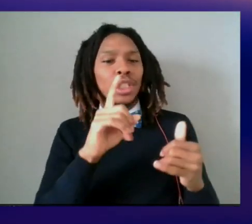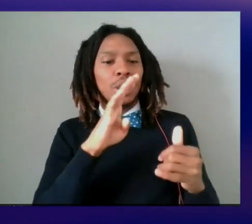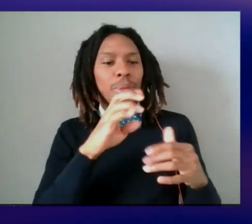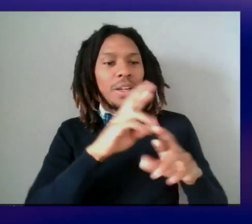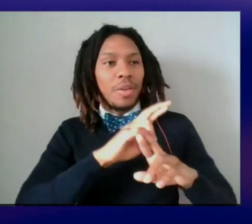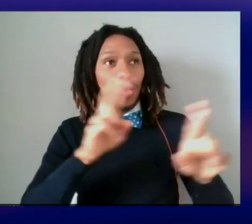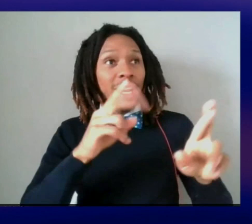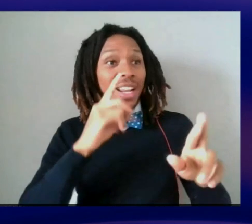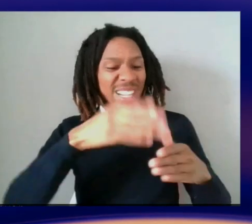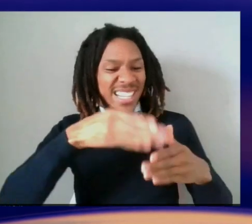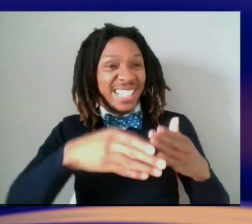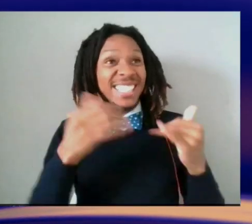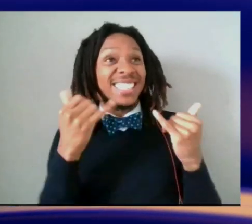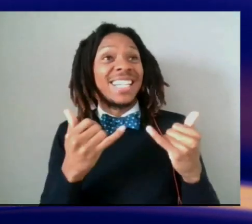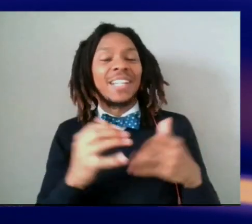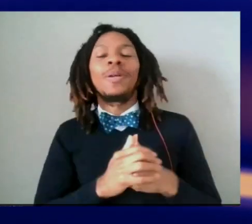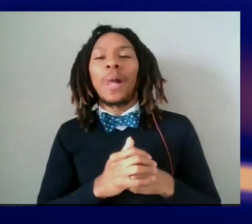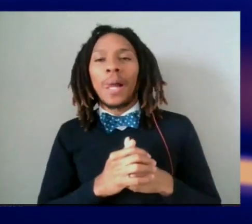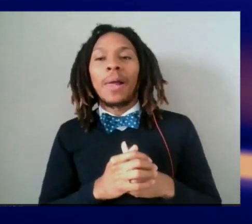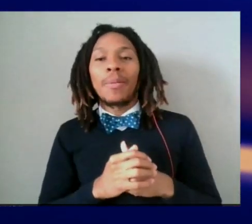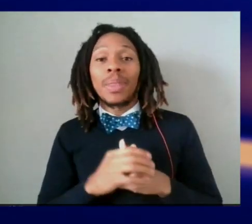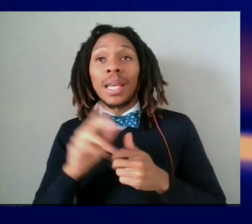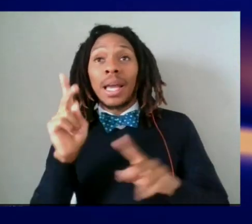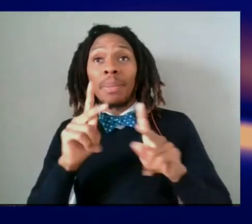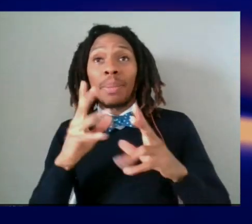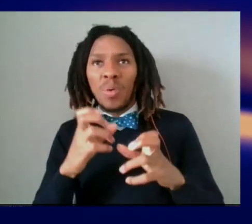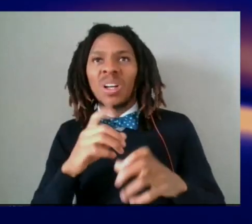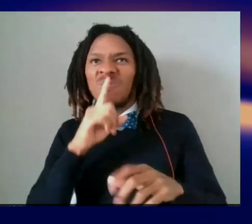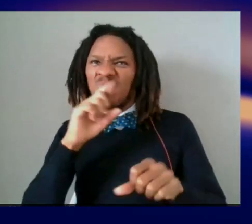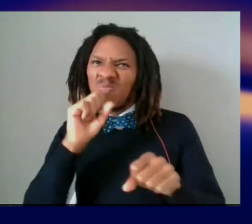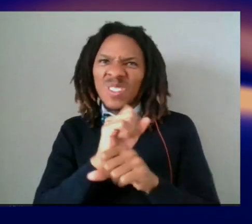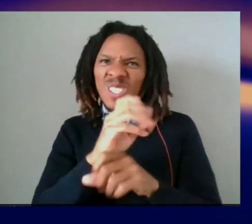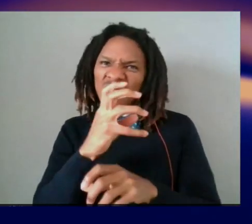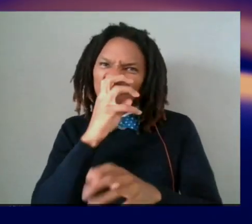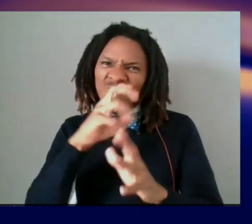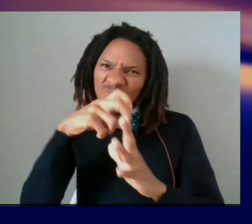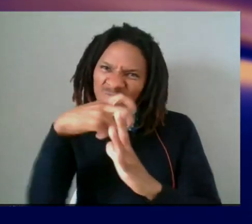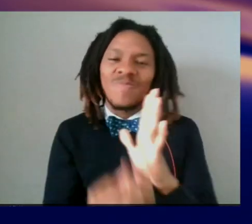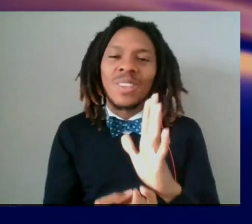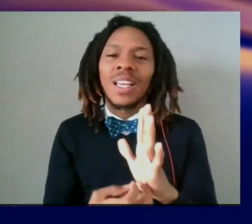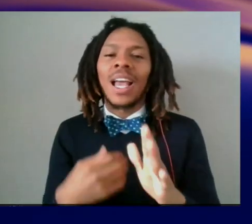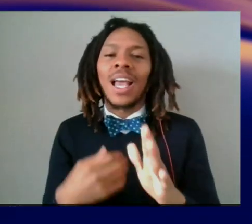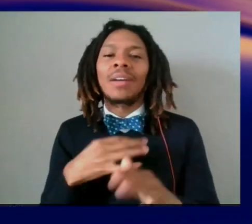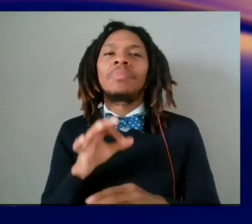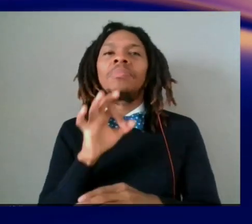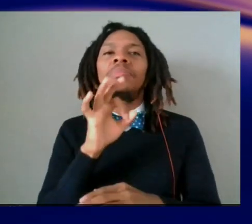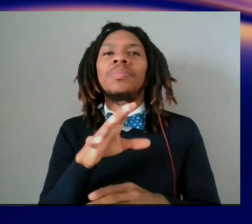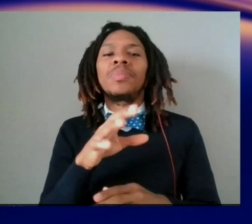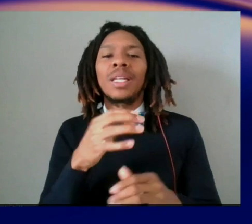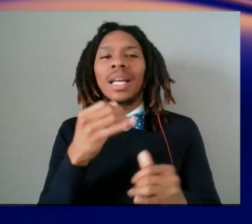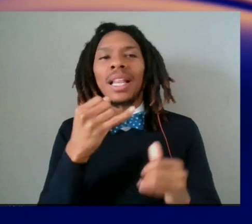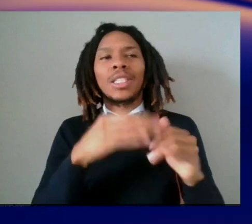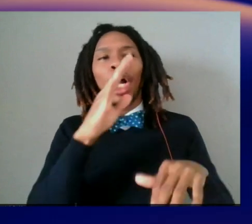And for folks who wanna go really hardcore and go deeper, I'll leave you with the last kind of call of action. And that's all the connectors